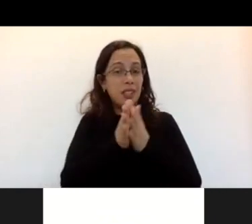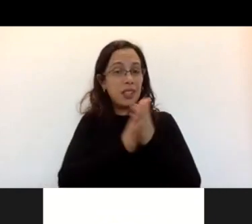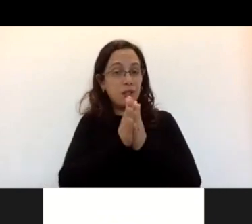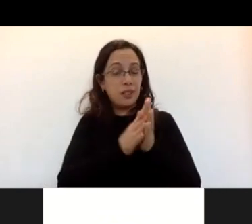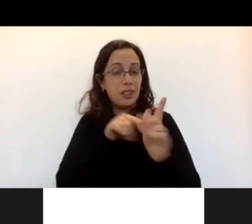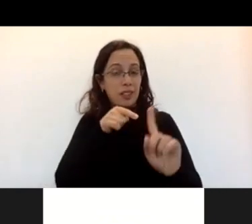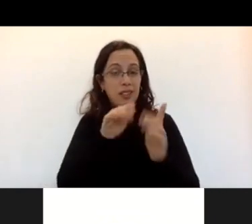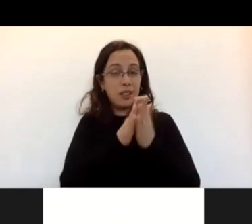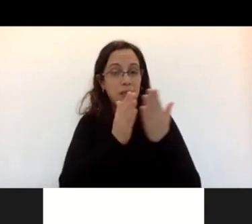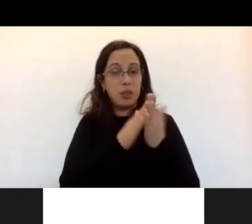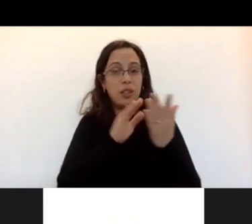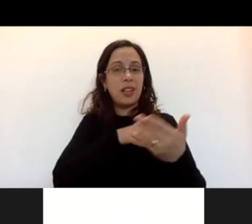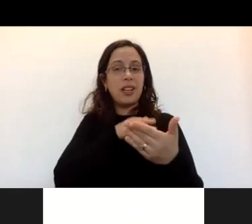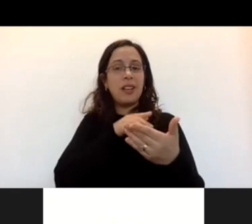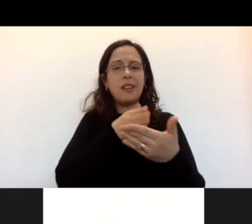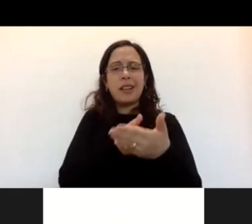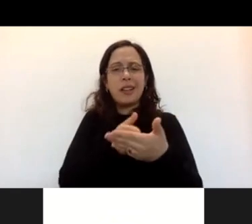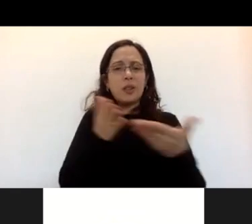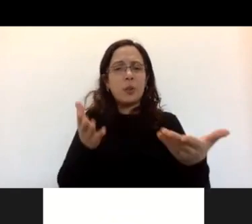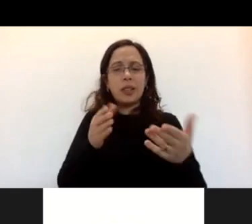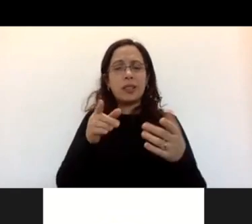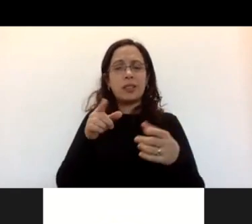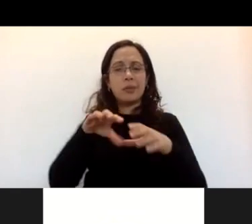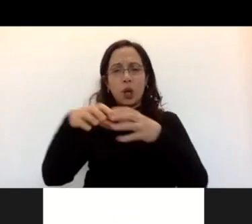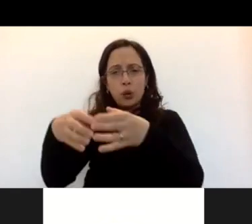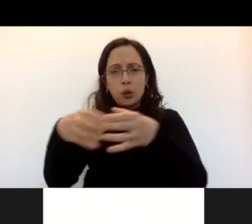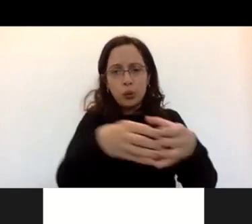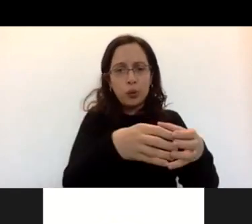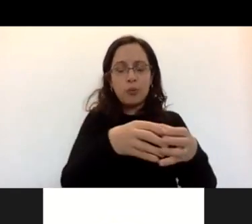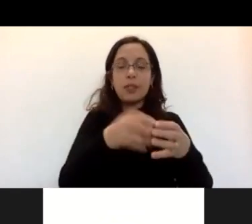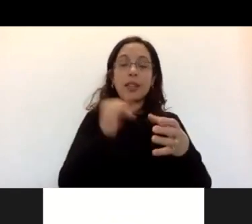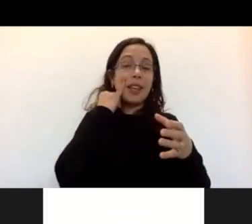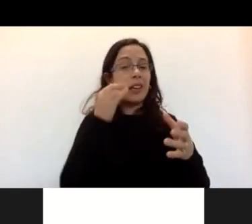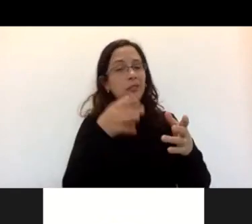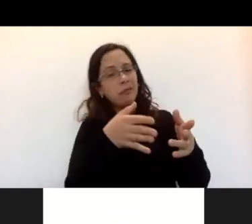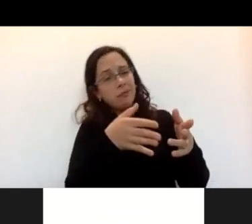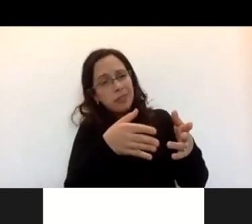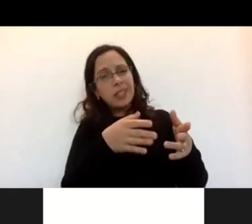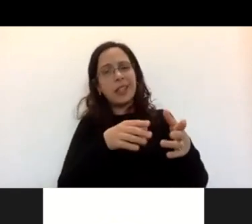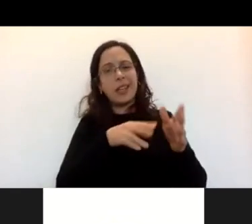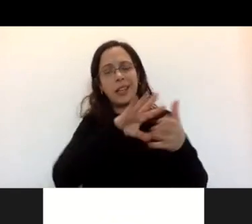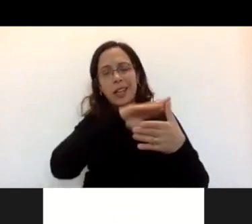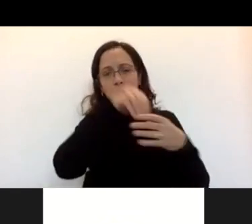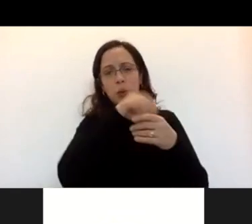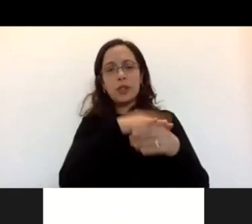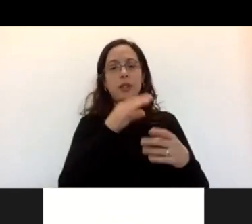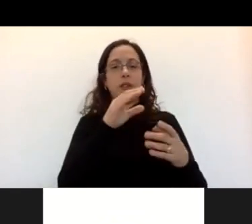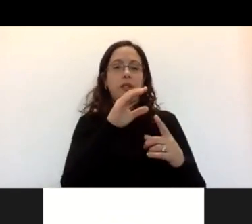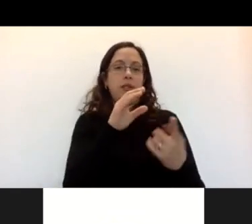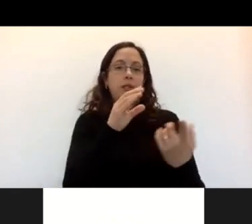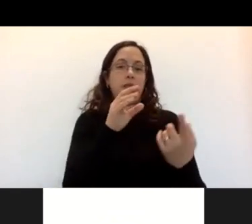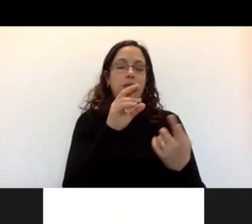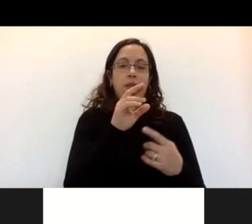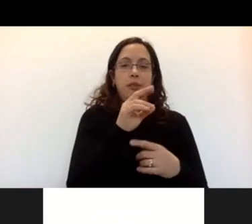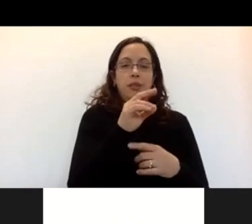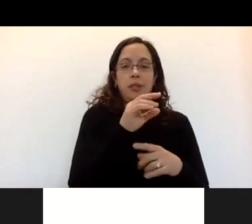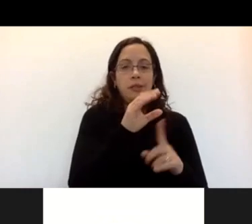are sort of defined in some way by their ethnic or national or sectarian identifications and that's